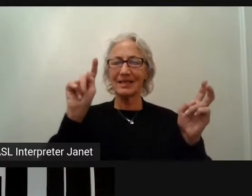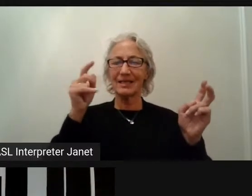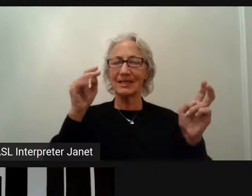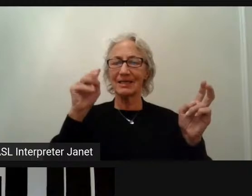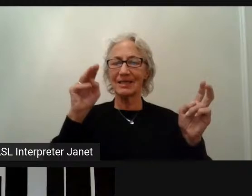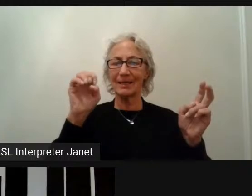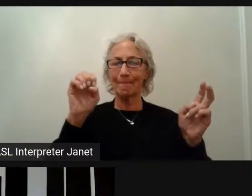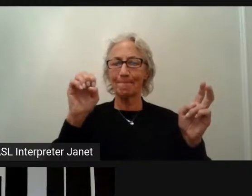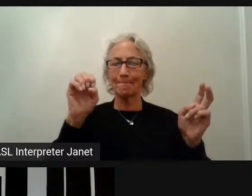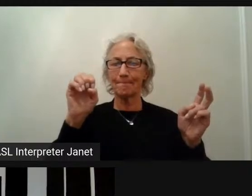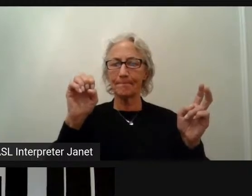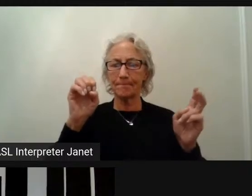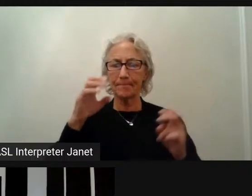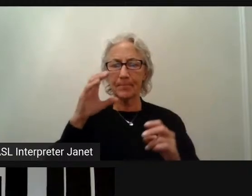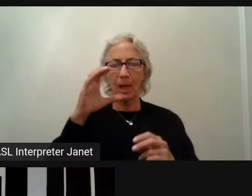which further code, whether a website or